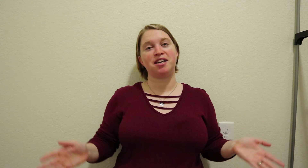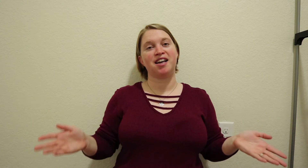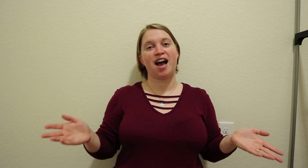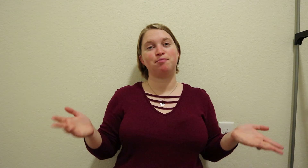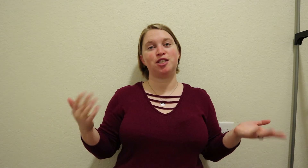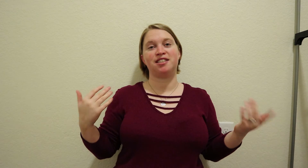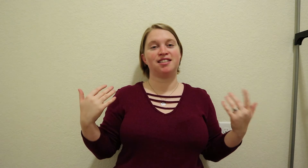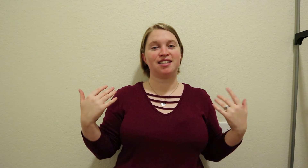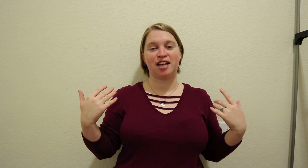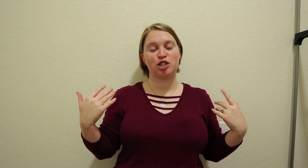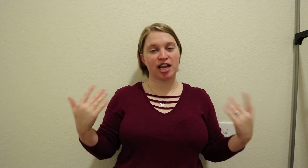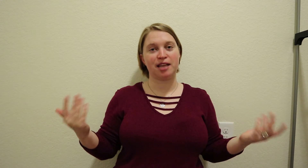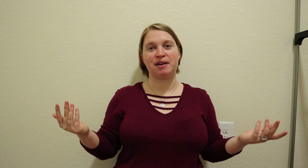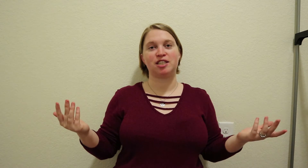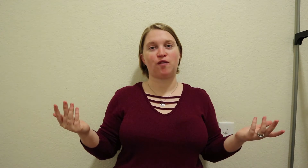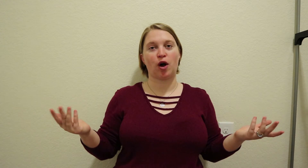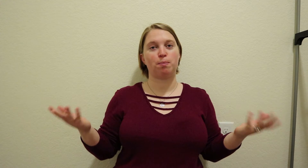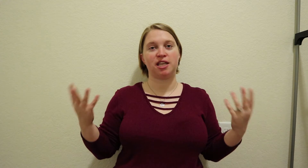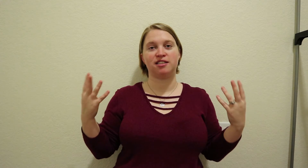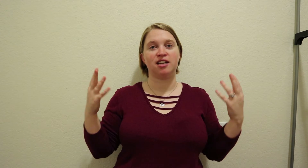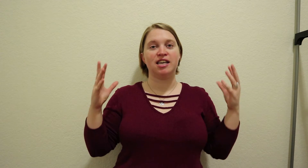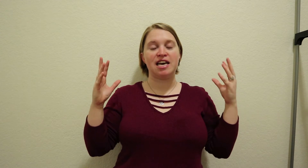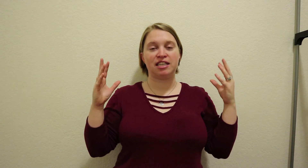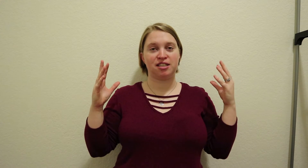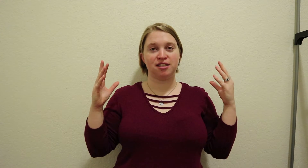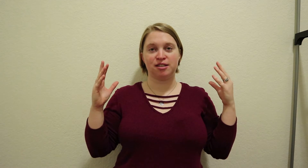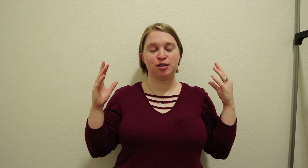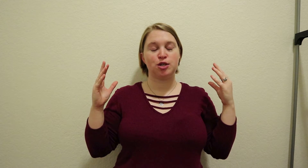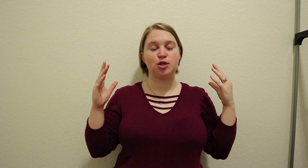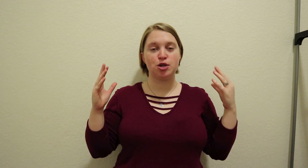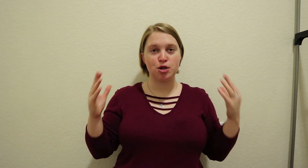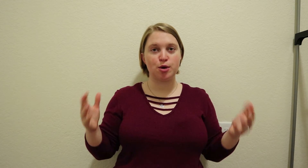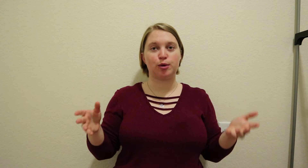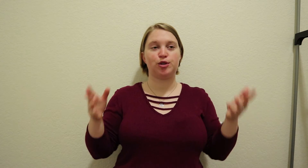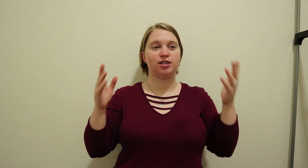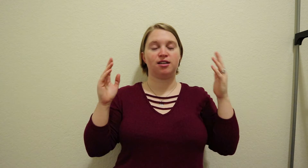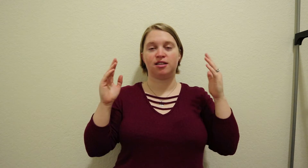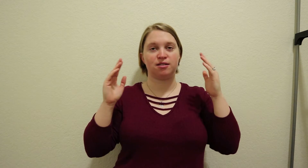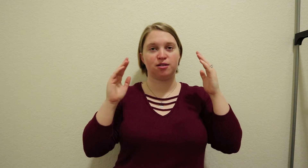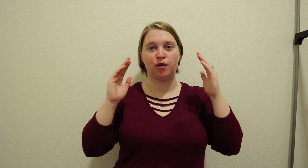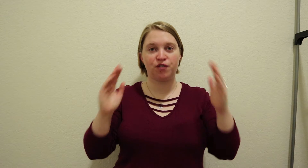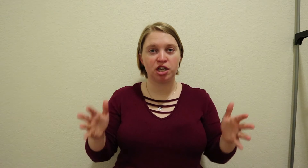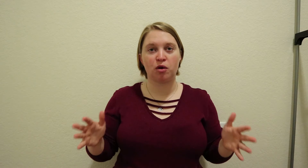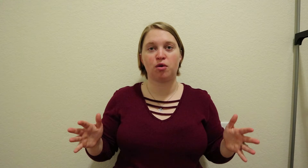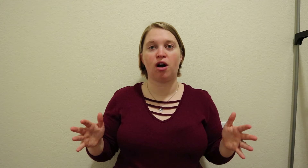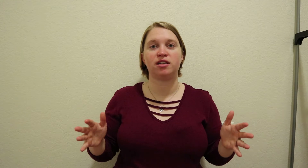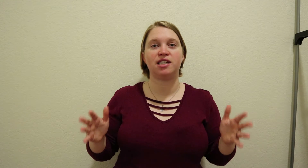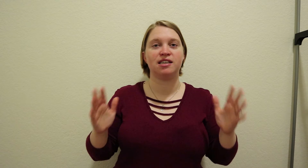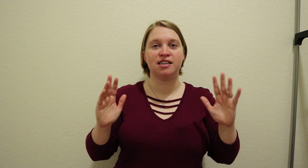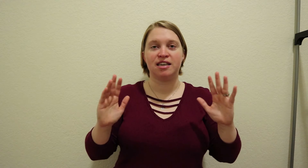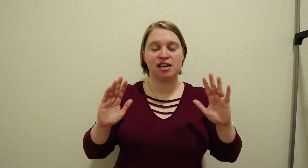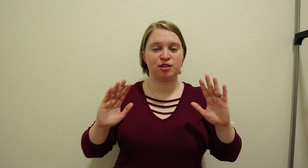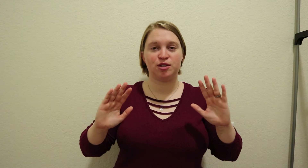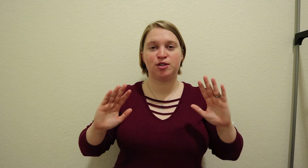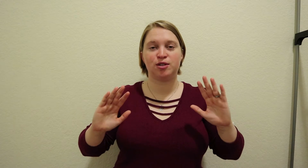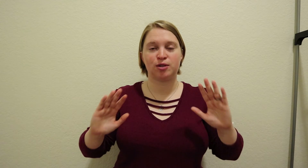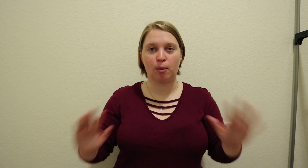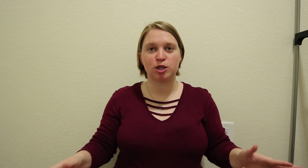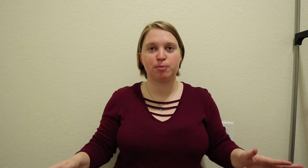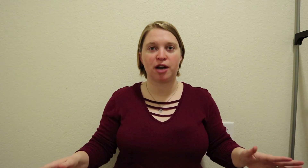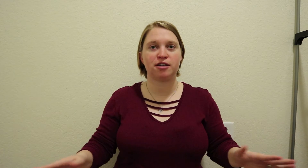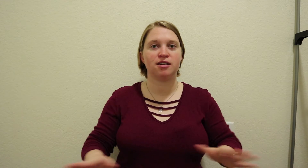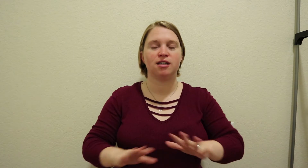I'm just checking myself out because it's huge, the video quality, it's so much better